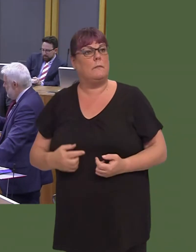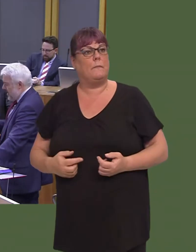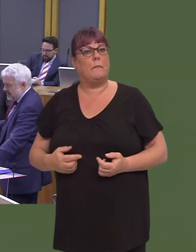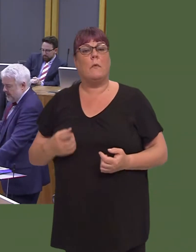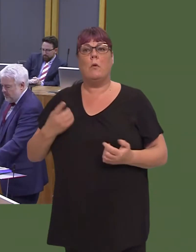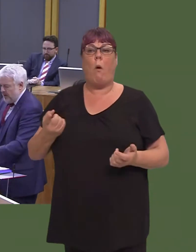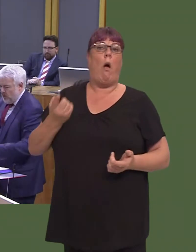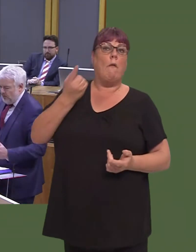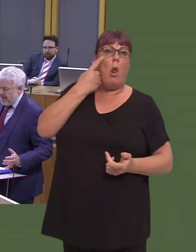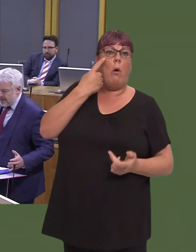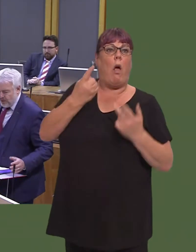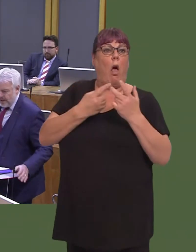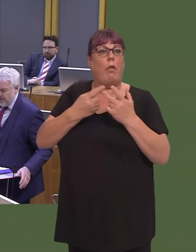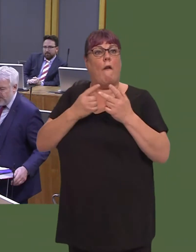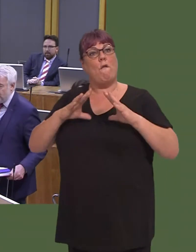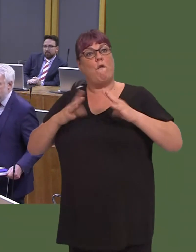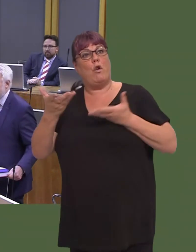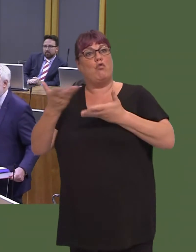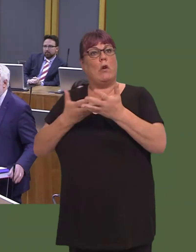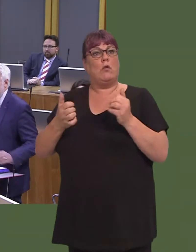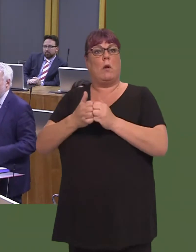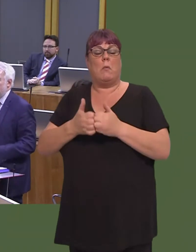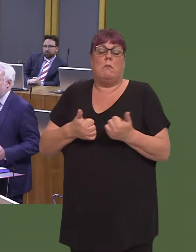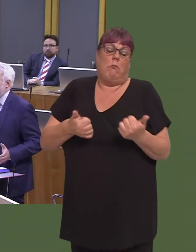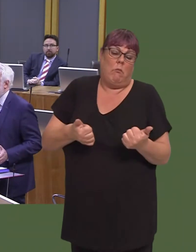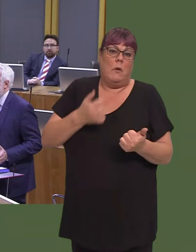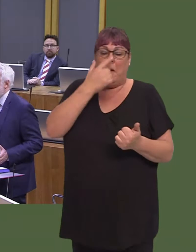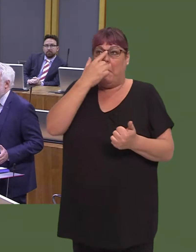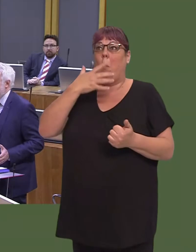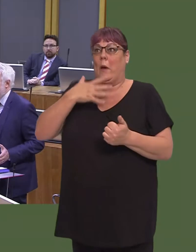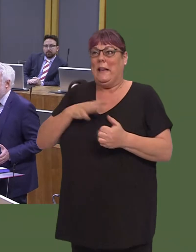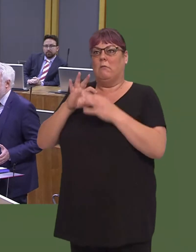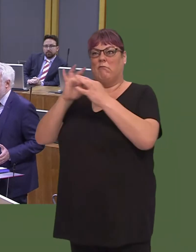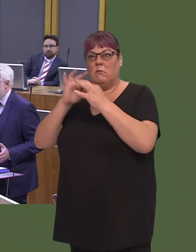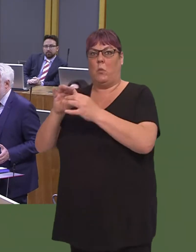standards and Age Cymru, that help more vulnerable citizens in tackling this crime? Can you tell